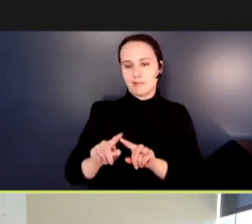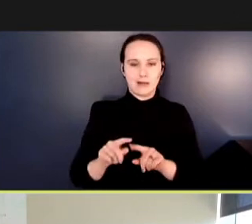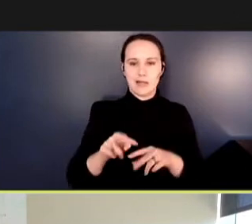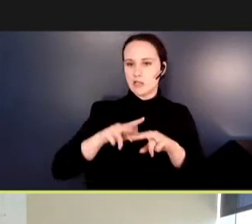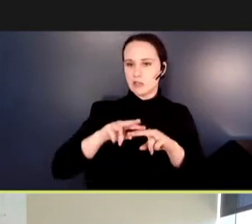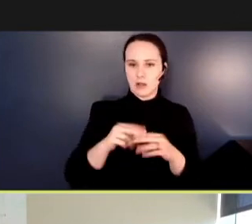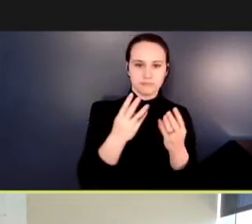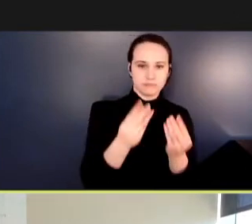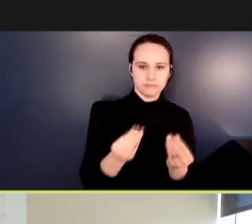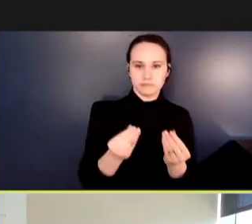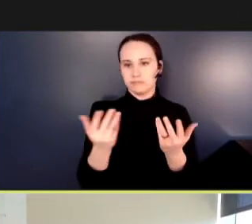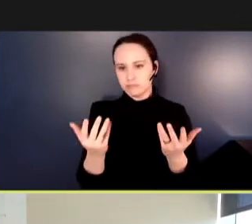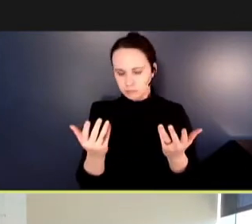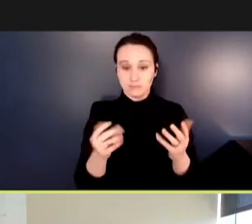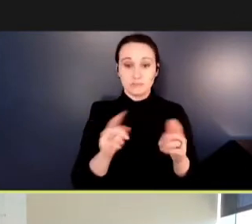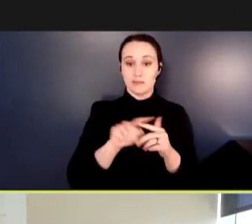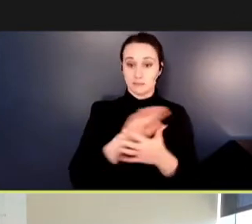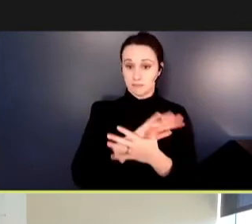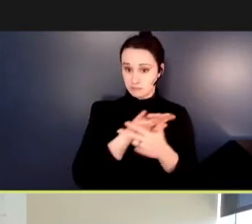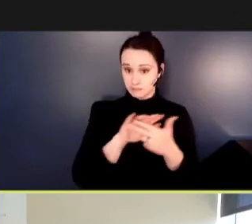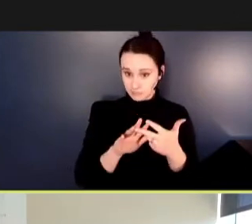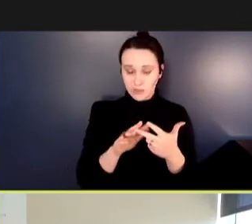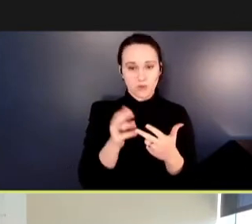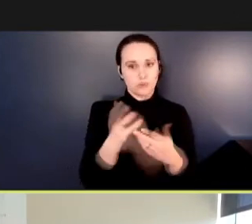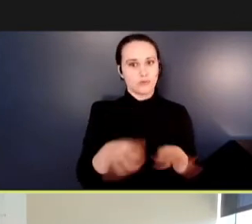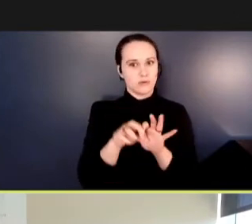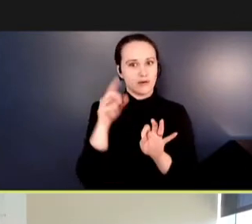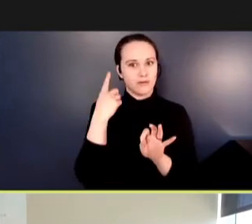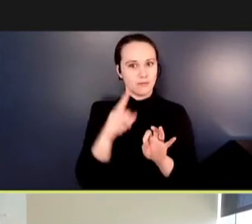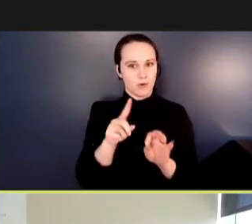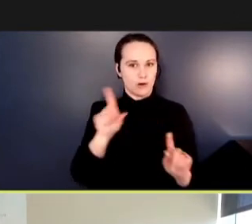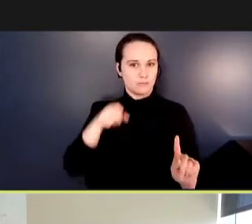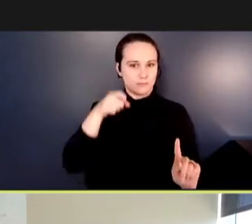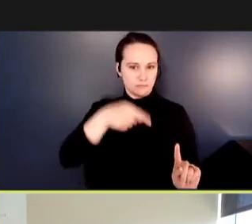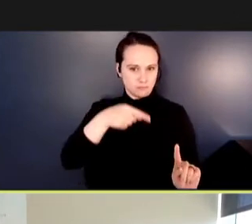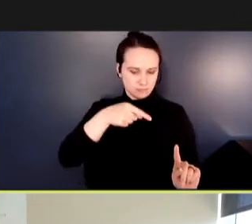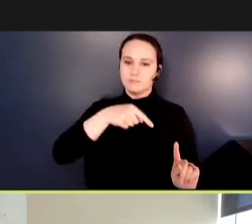are critical targets for stabilization mutations. Once the targets are identified,